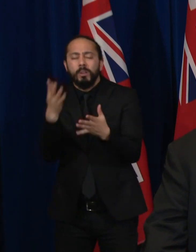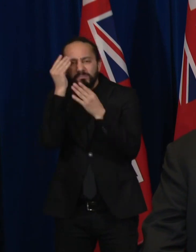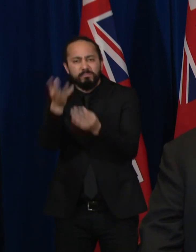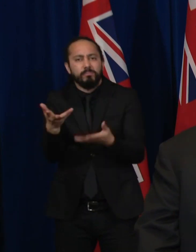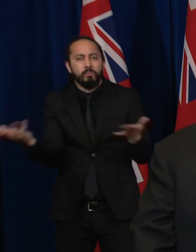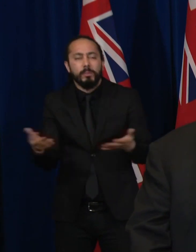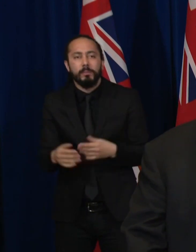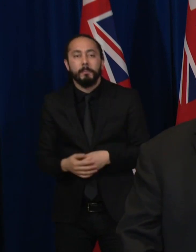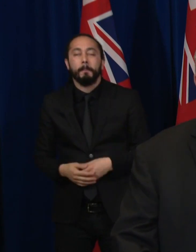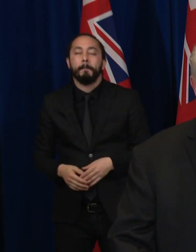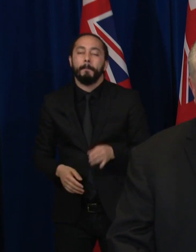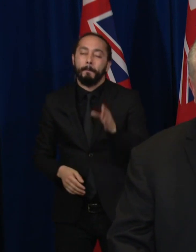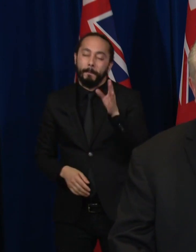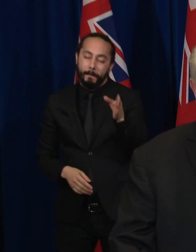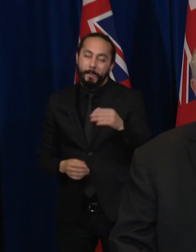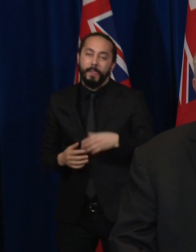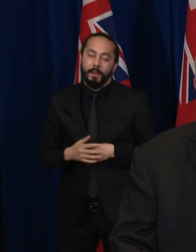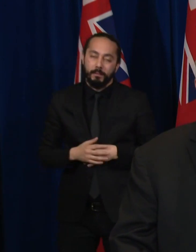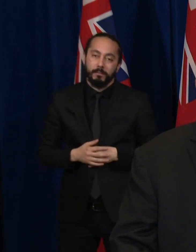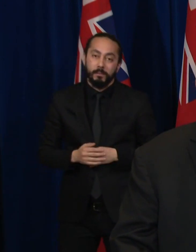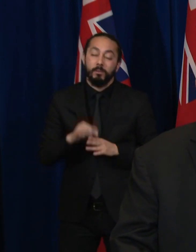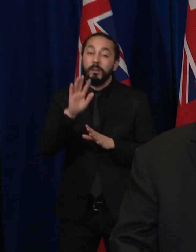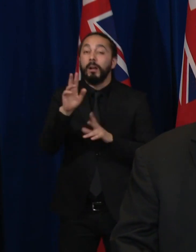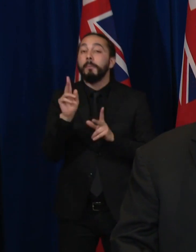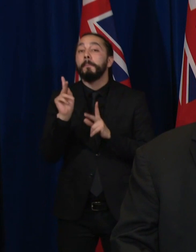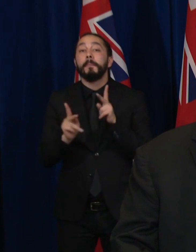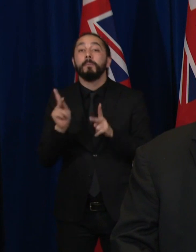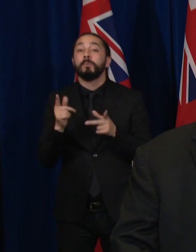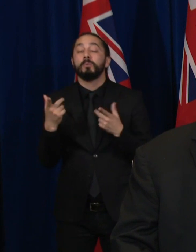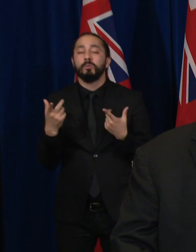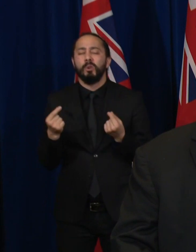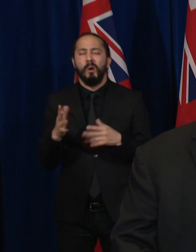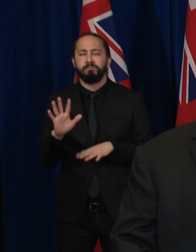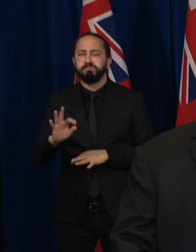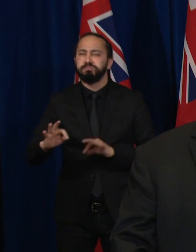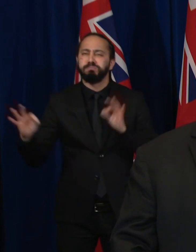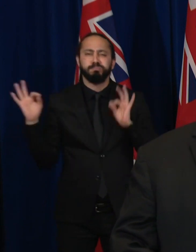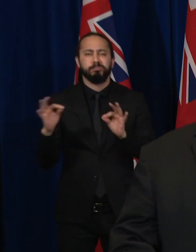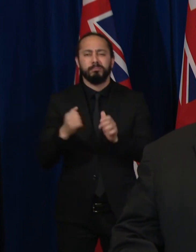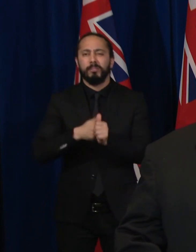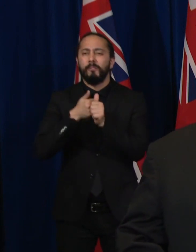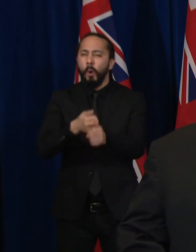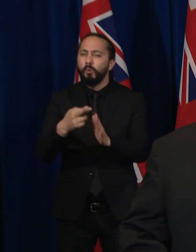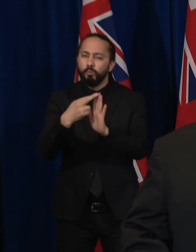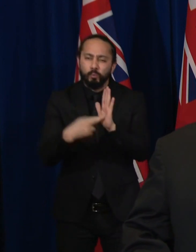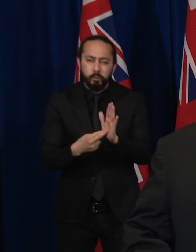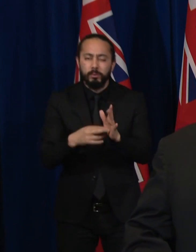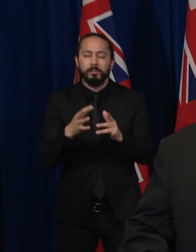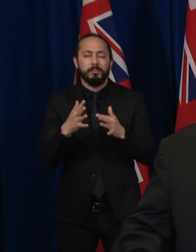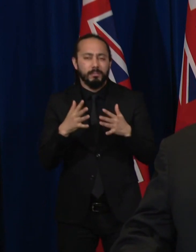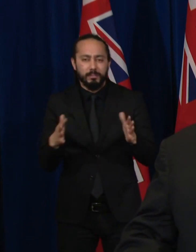hearing about people who aren't? People have been so good. We just want to make sure we enforce it.